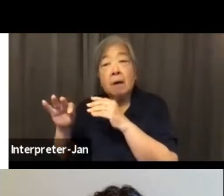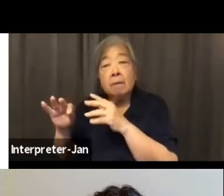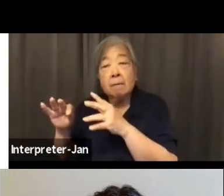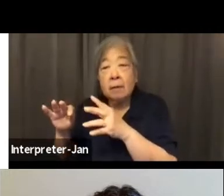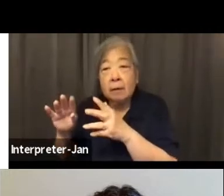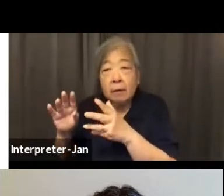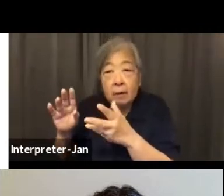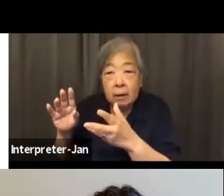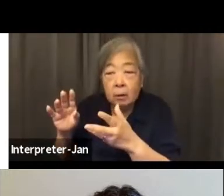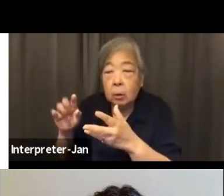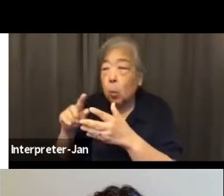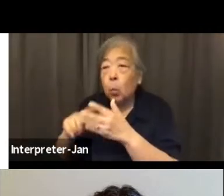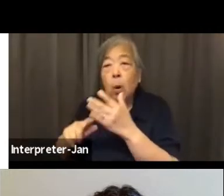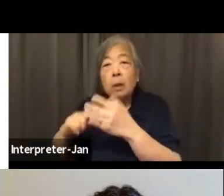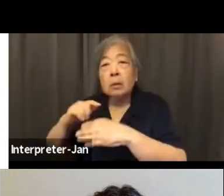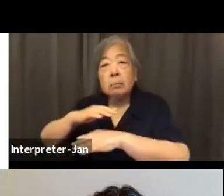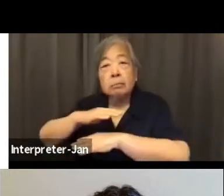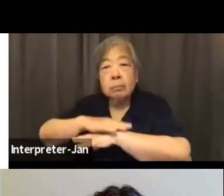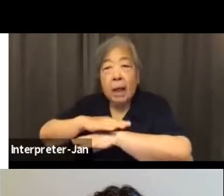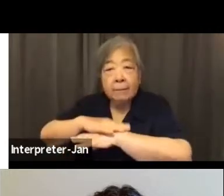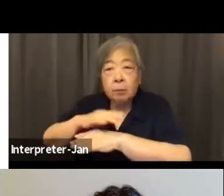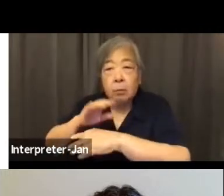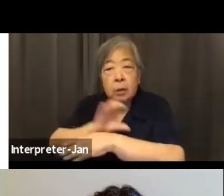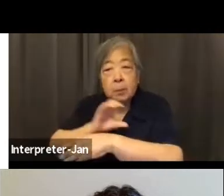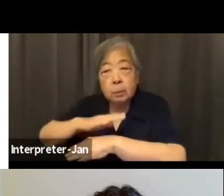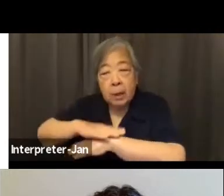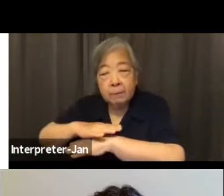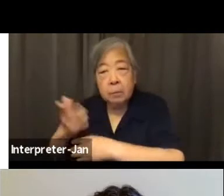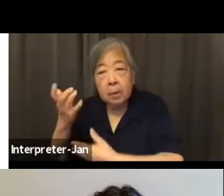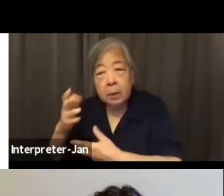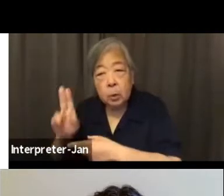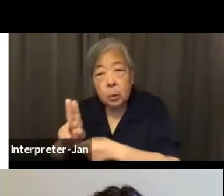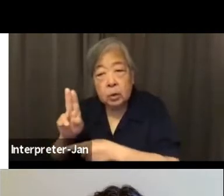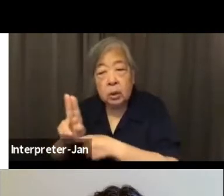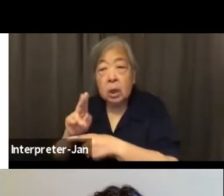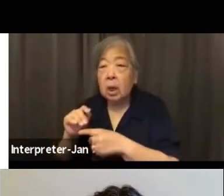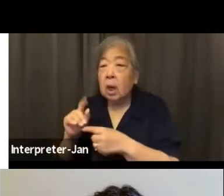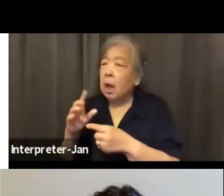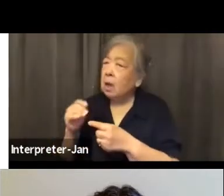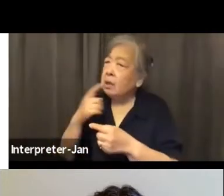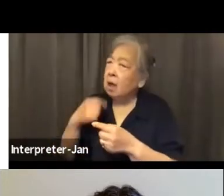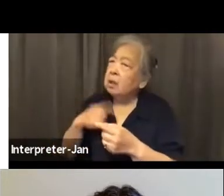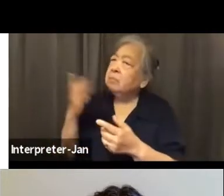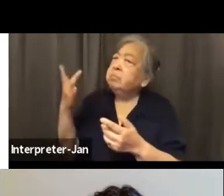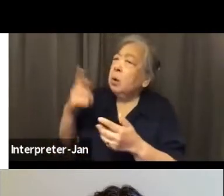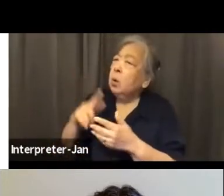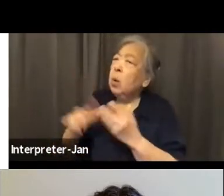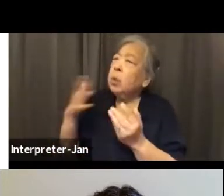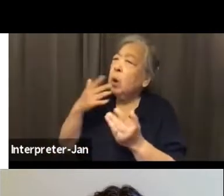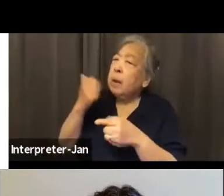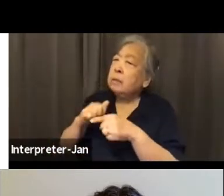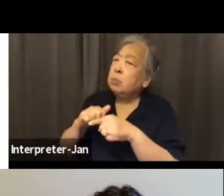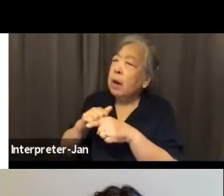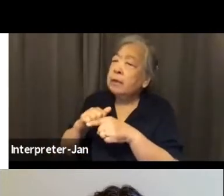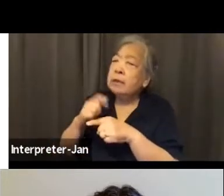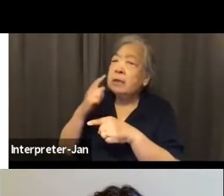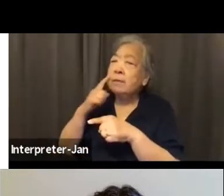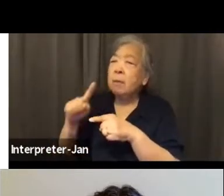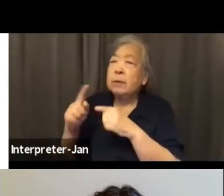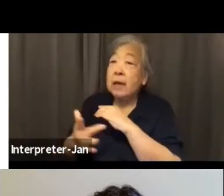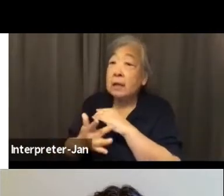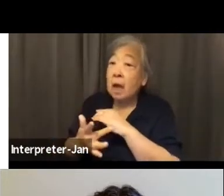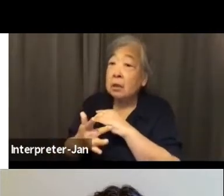might be using, tools, and sharing best practices found with accessibility technology and online